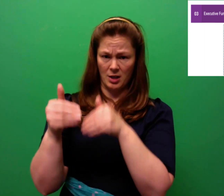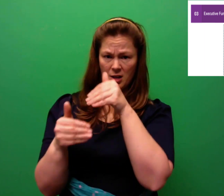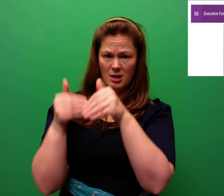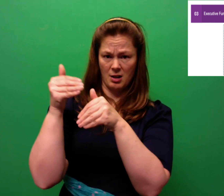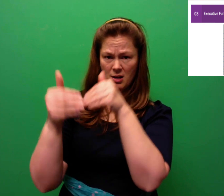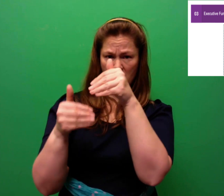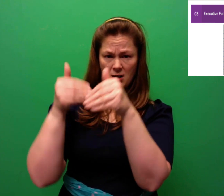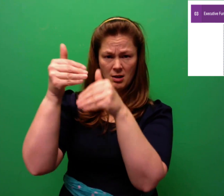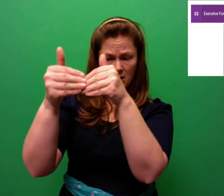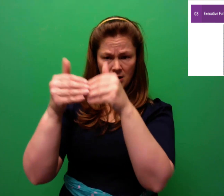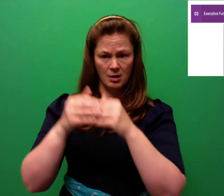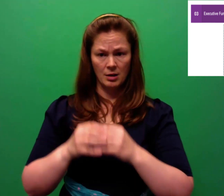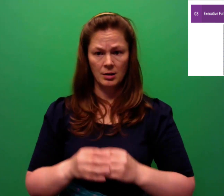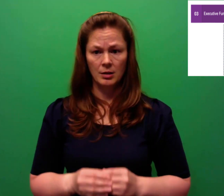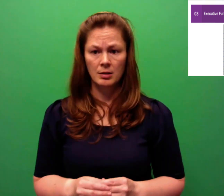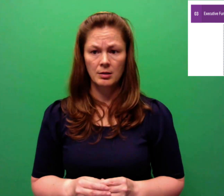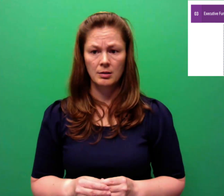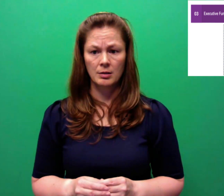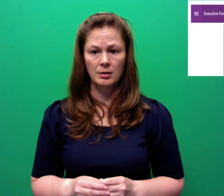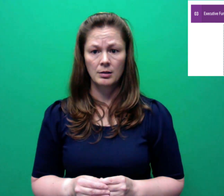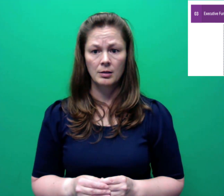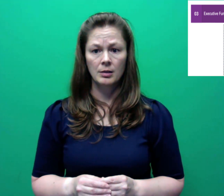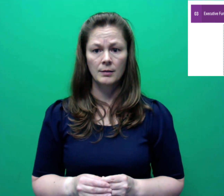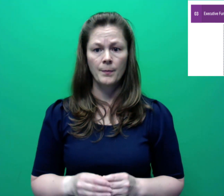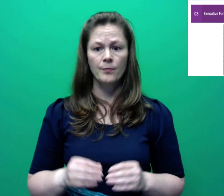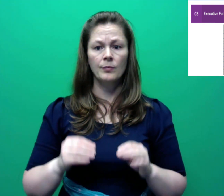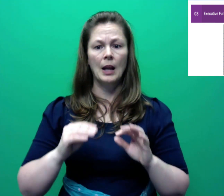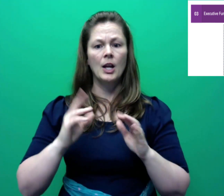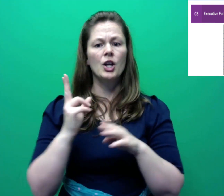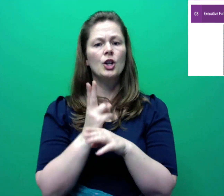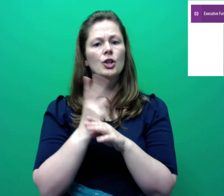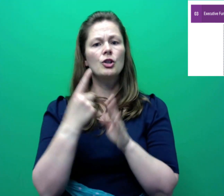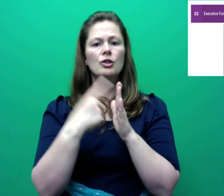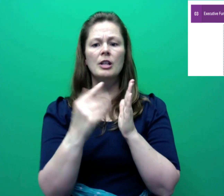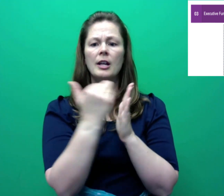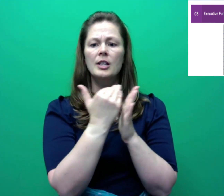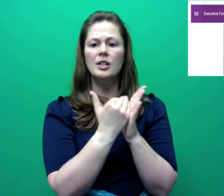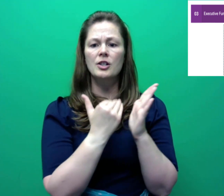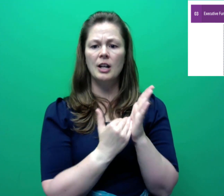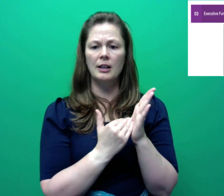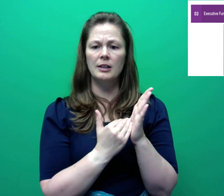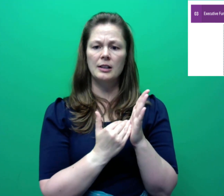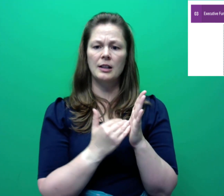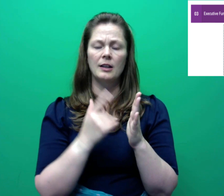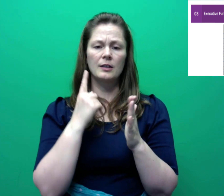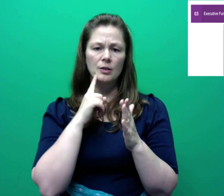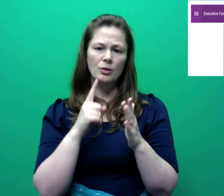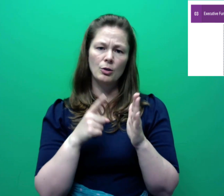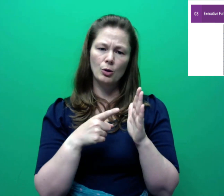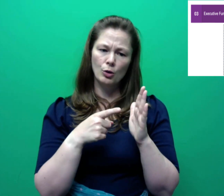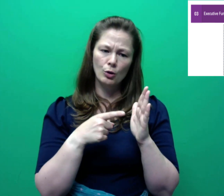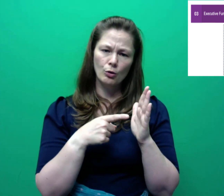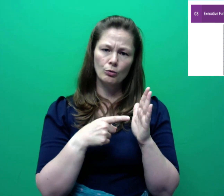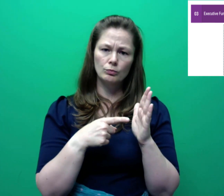the time needed to accomplish the goal or each benchmark, using checklists to